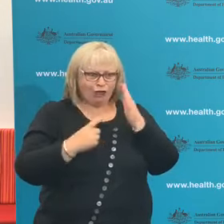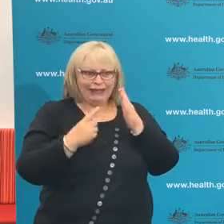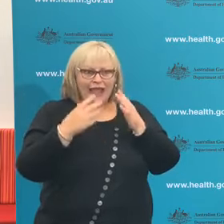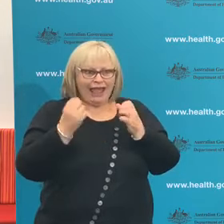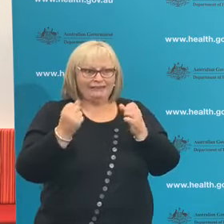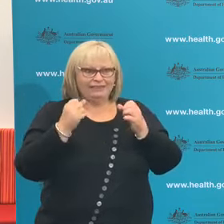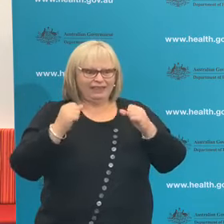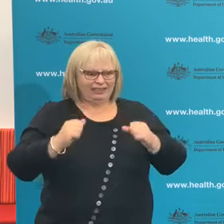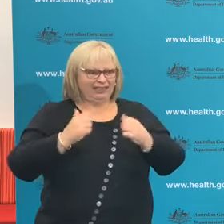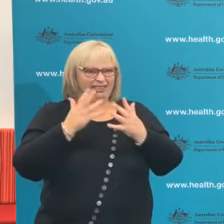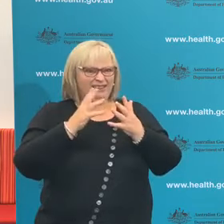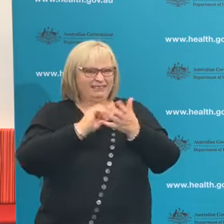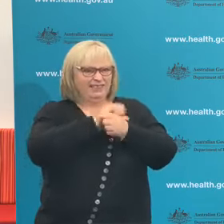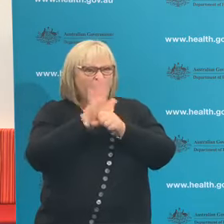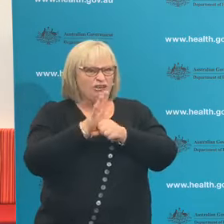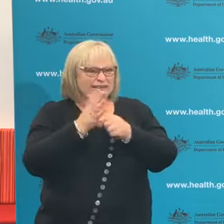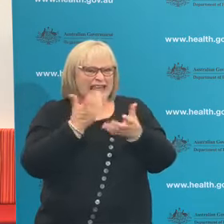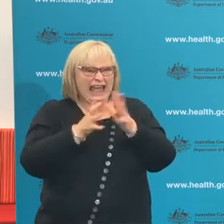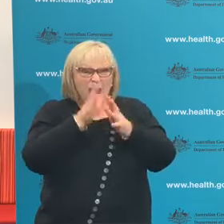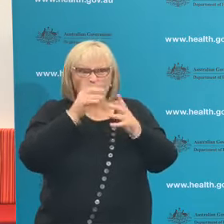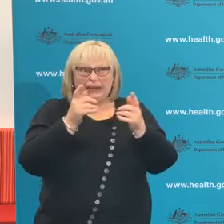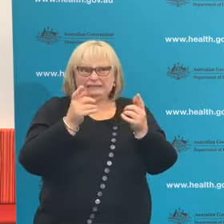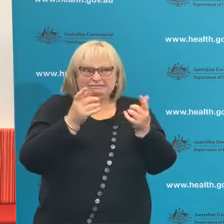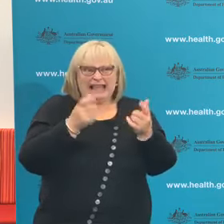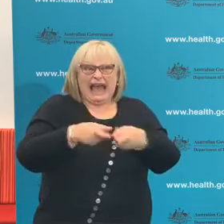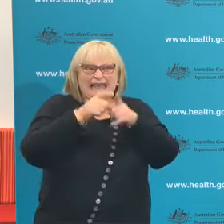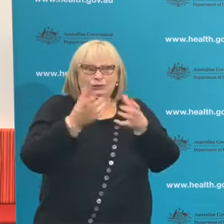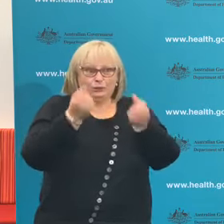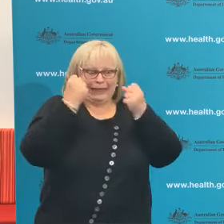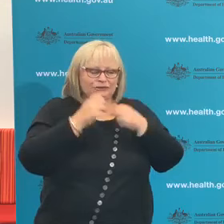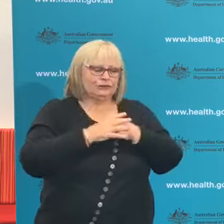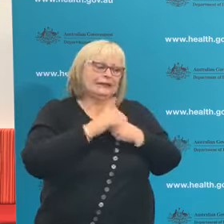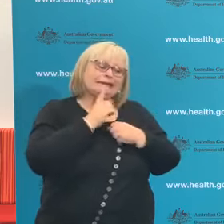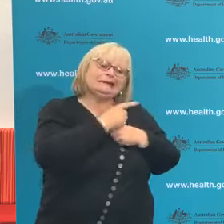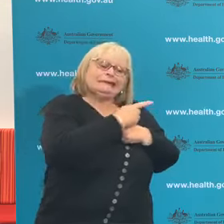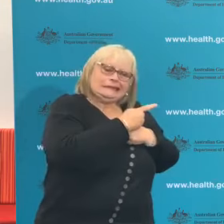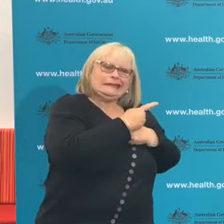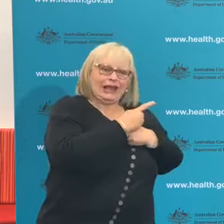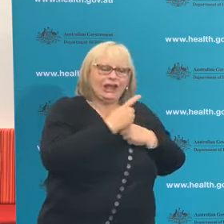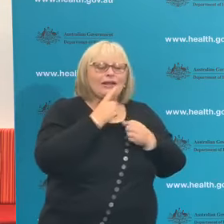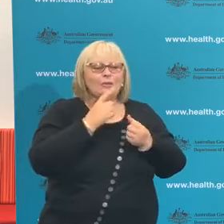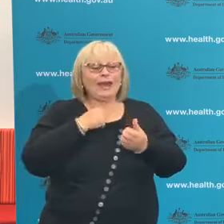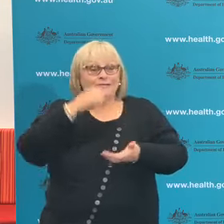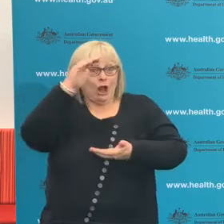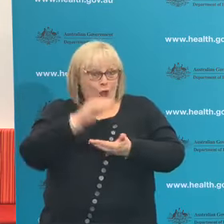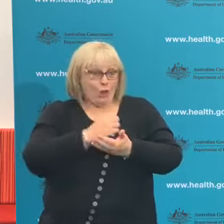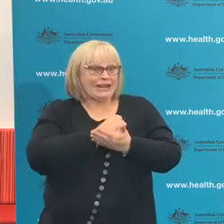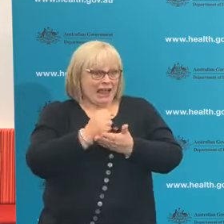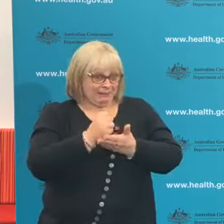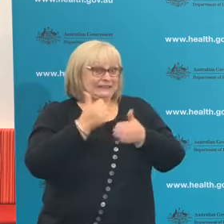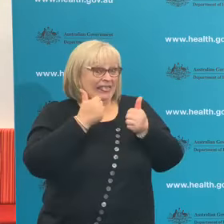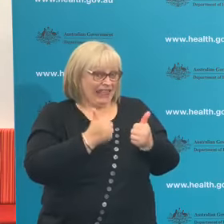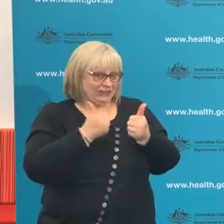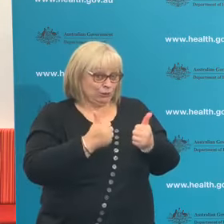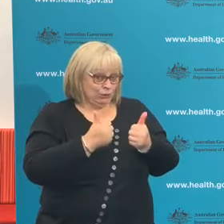So obviously the lower the numbers and the better the testing it's more difficult to catch it